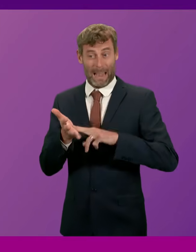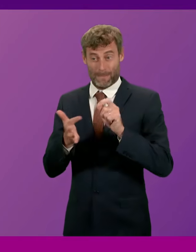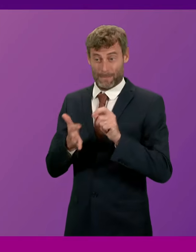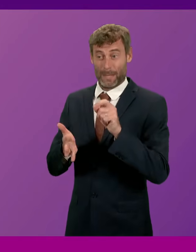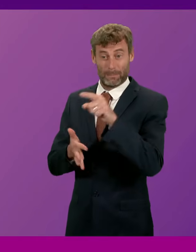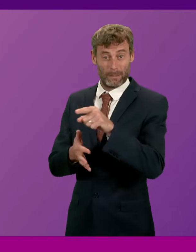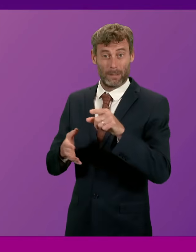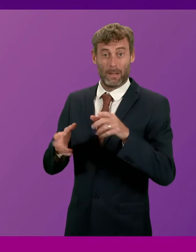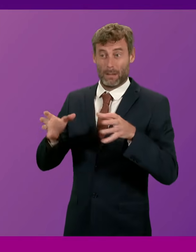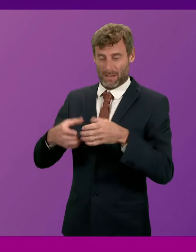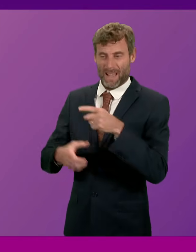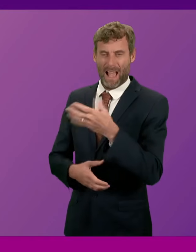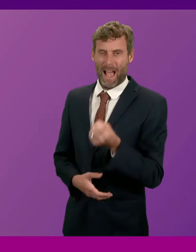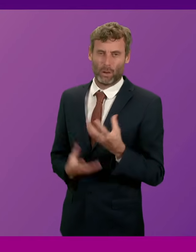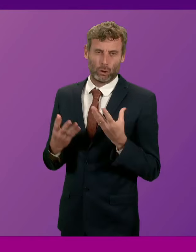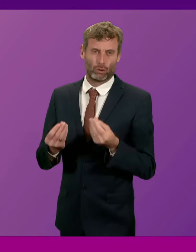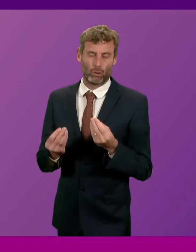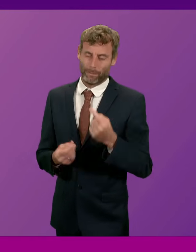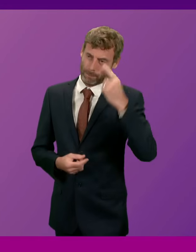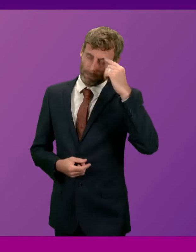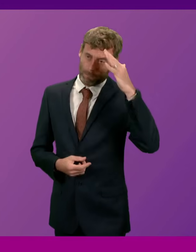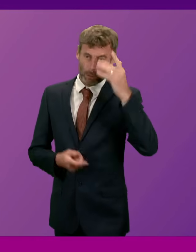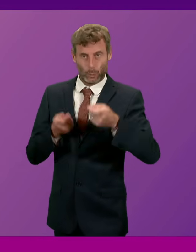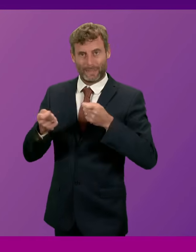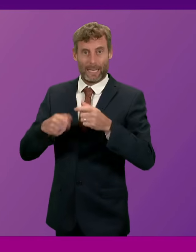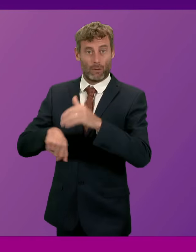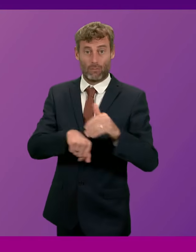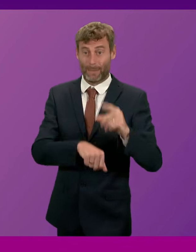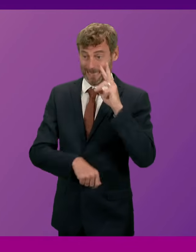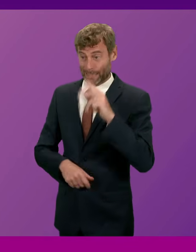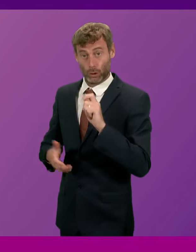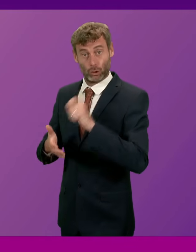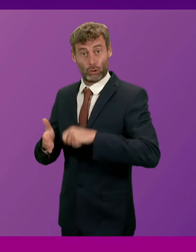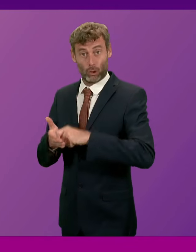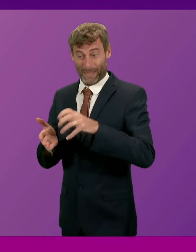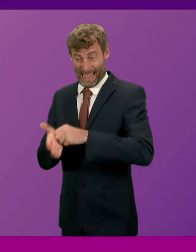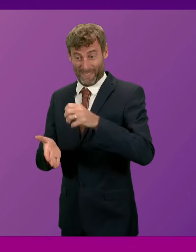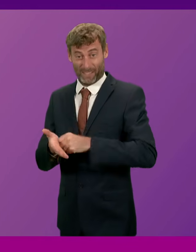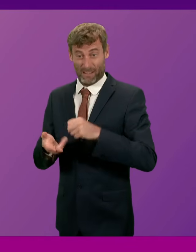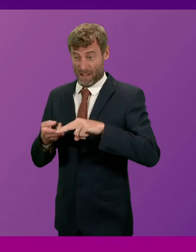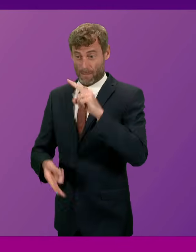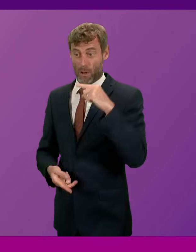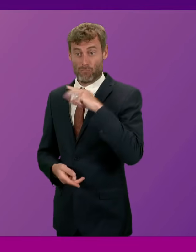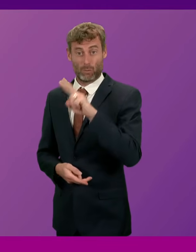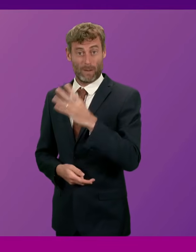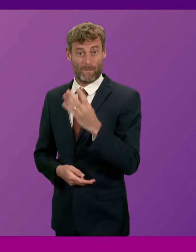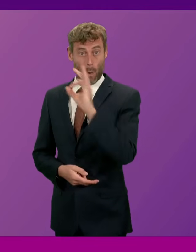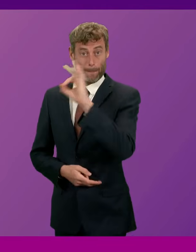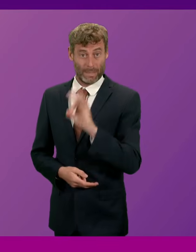election, shoplifting is up 124 per cent. Shop staff are going to work fearing for their safety,